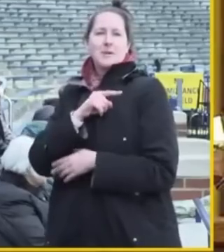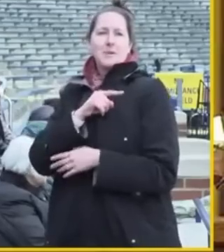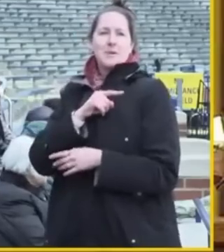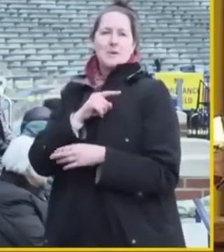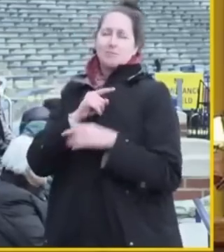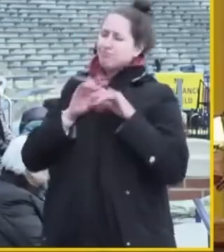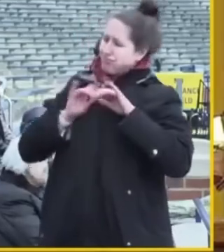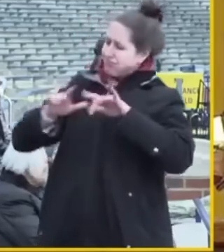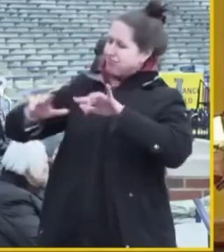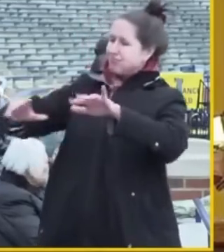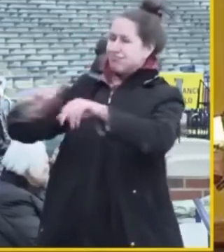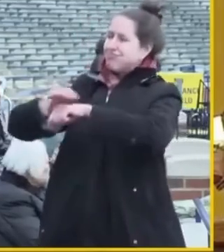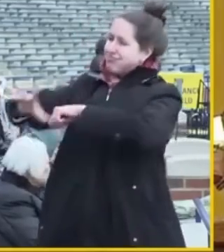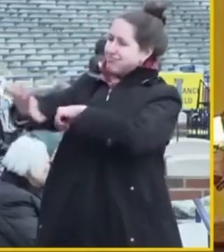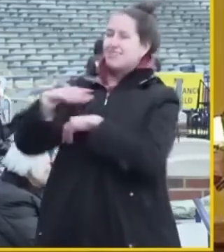Congratulations and Go Blue.